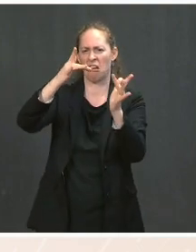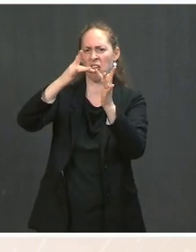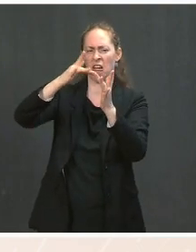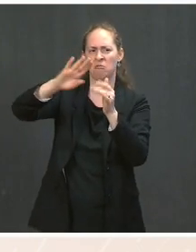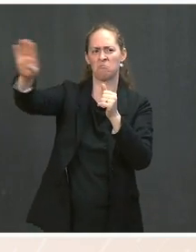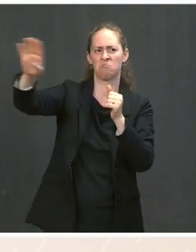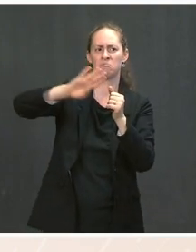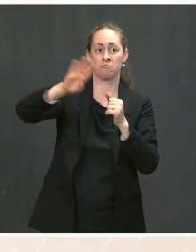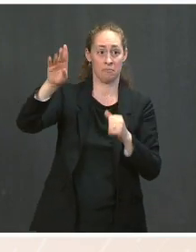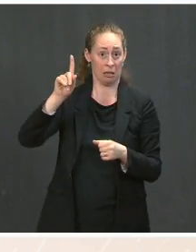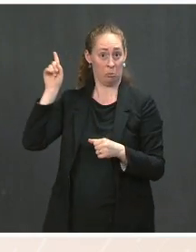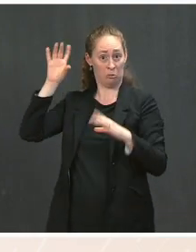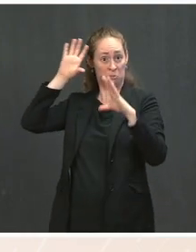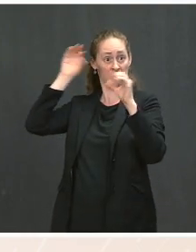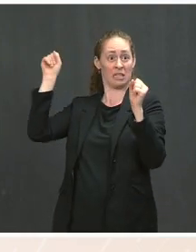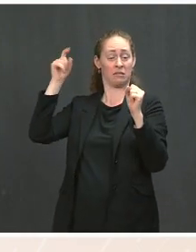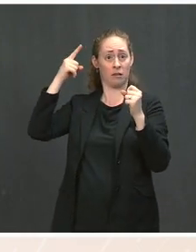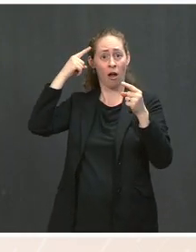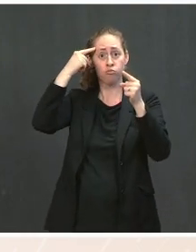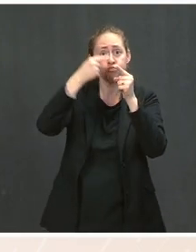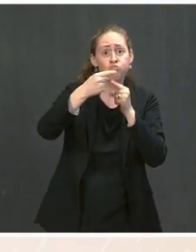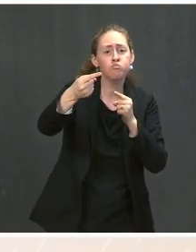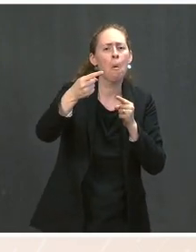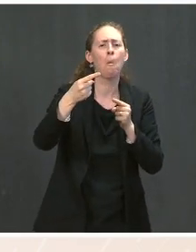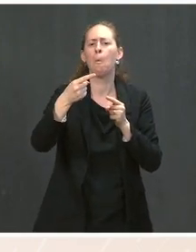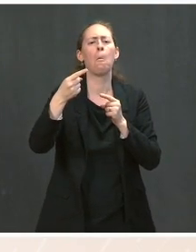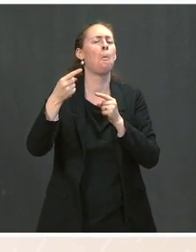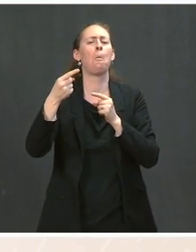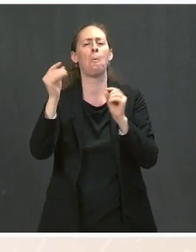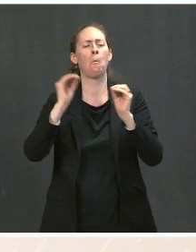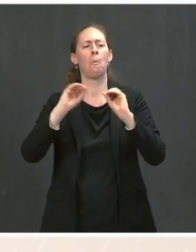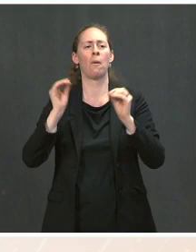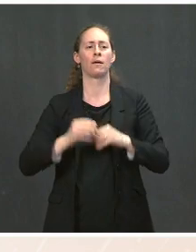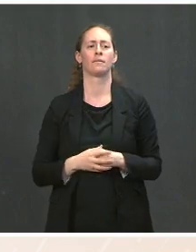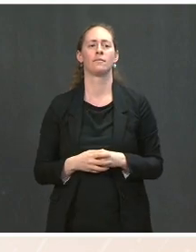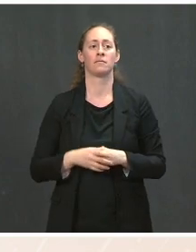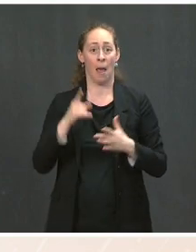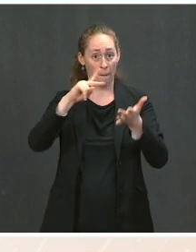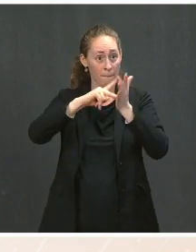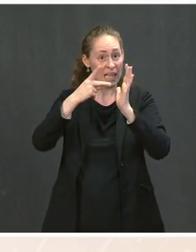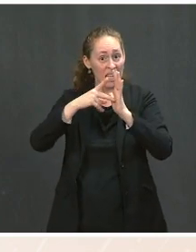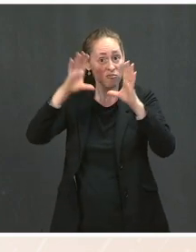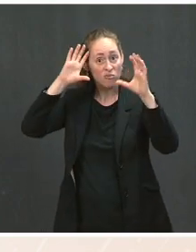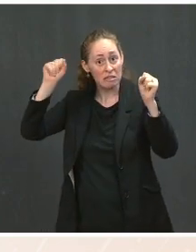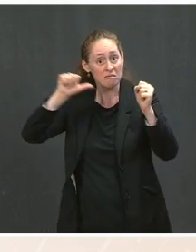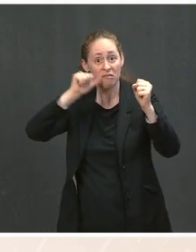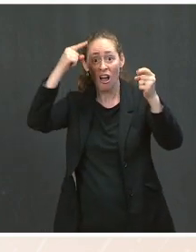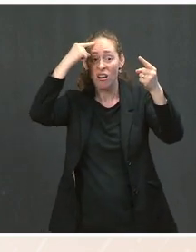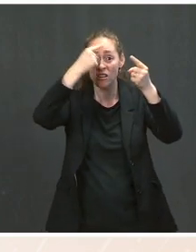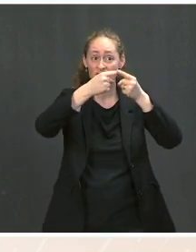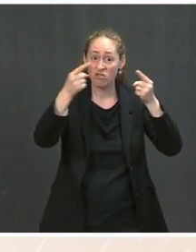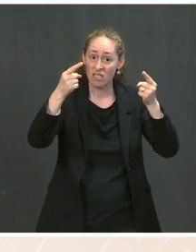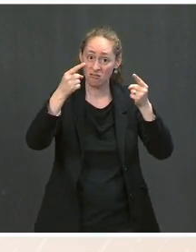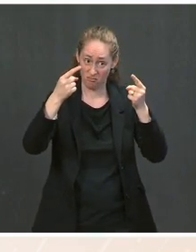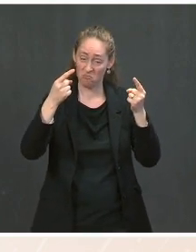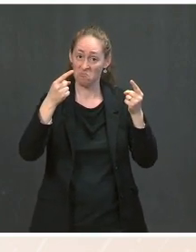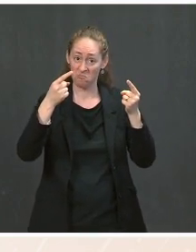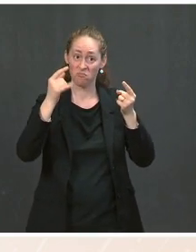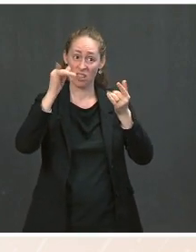has a disagreement with her on this particular issue or most. The Press: So this -- so if he doesn't have a disagreement, does he think that there needs to be some form of regulation at some point?